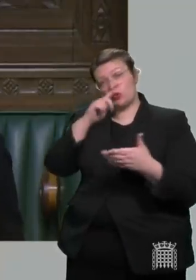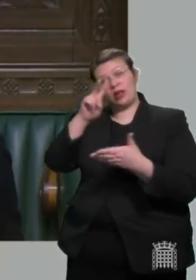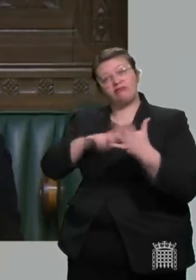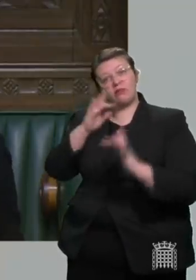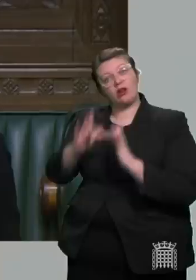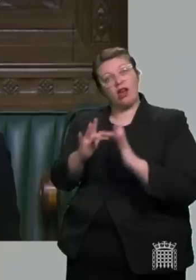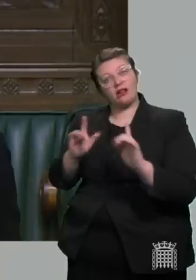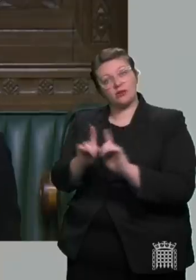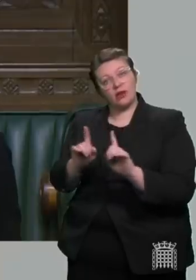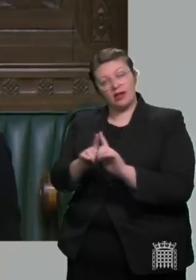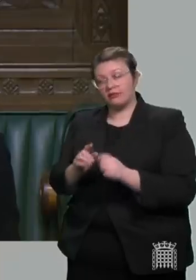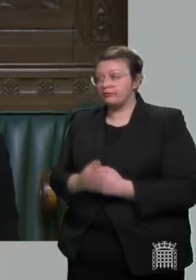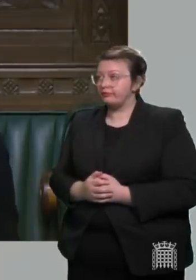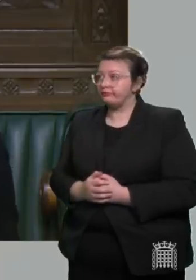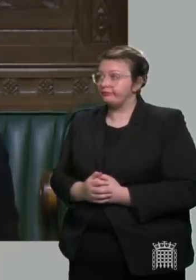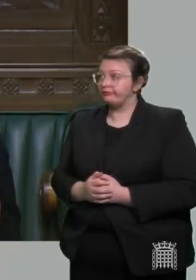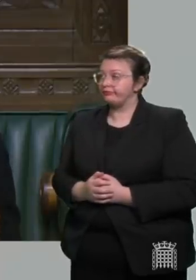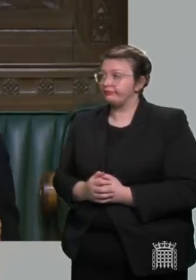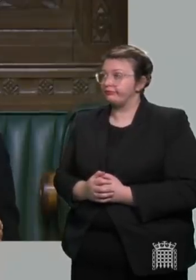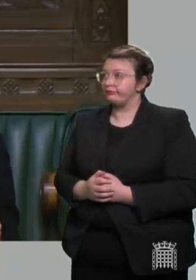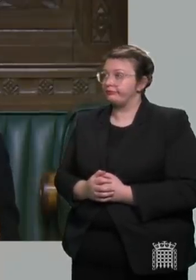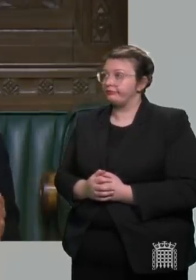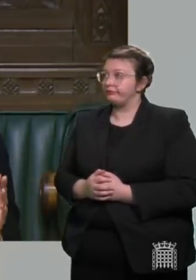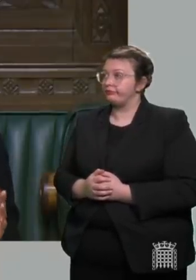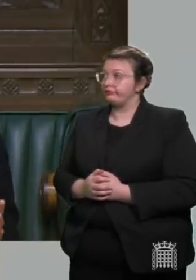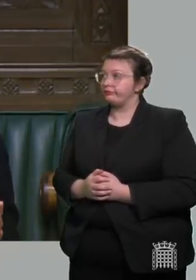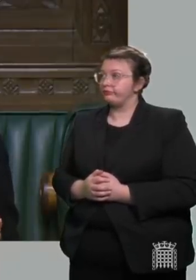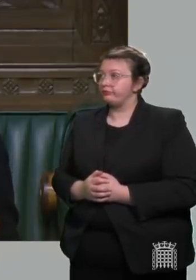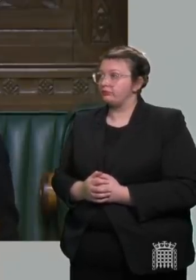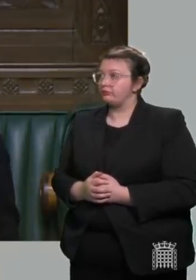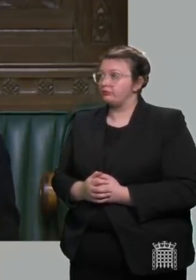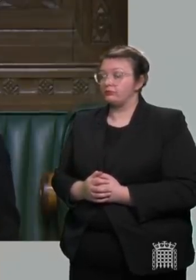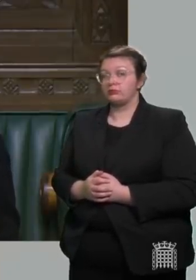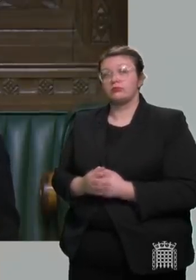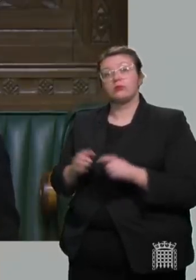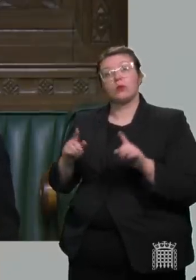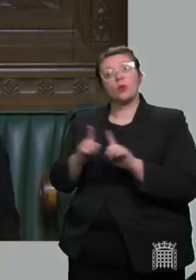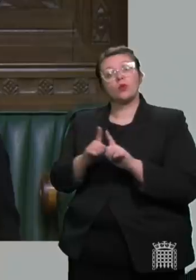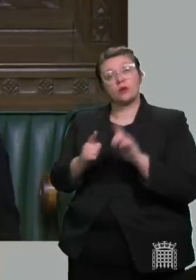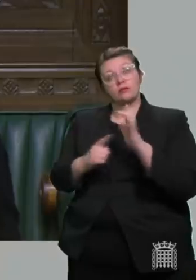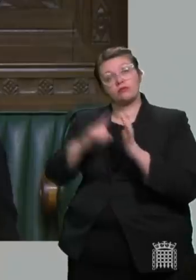I also remind hon. Members that interventions are not taken during the Chancellor’s statement, nor